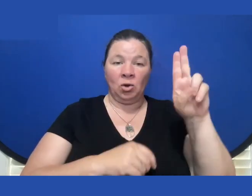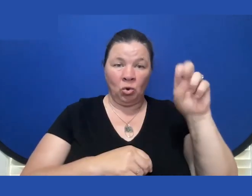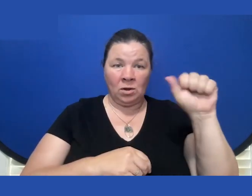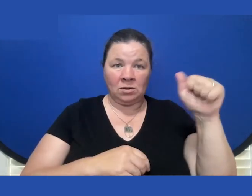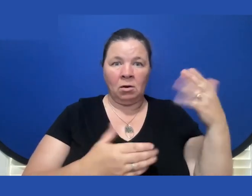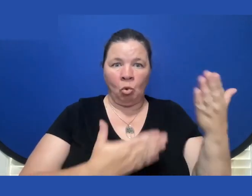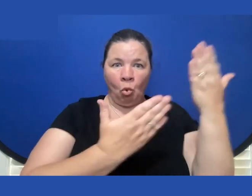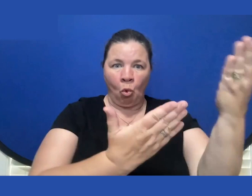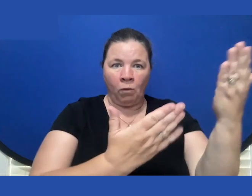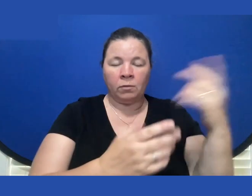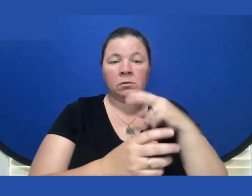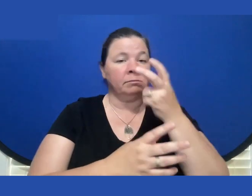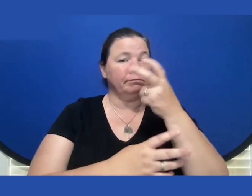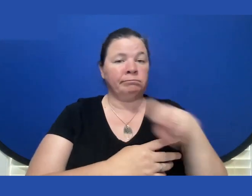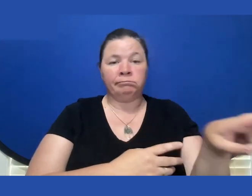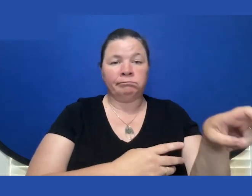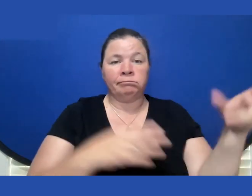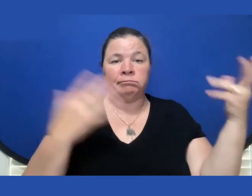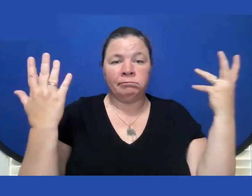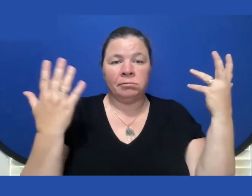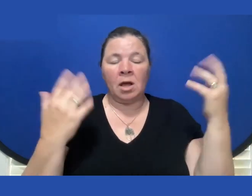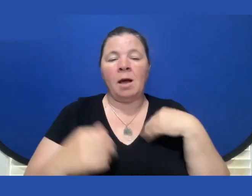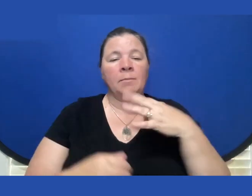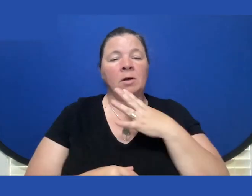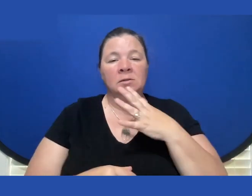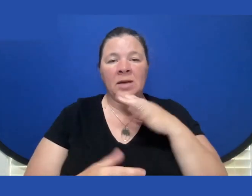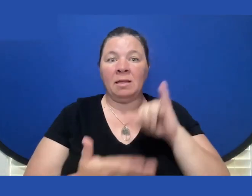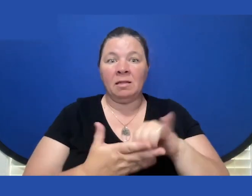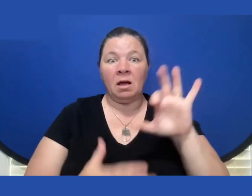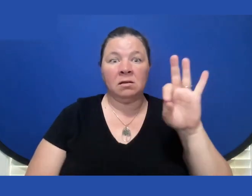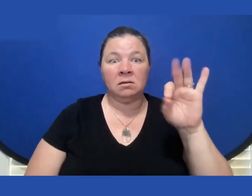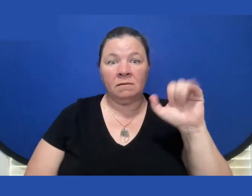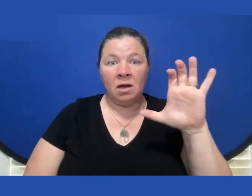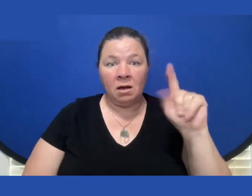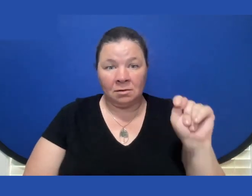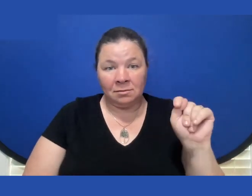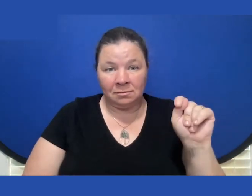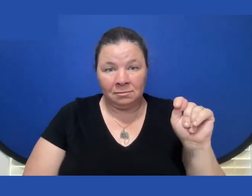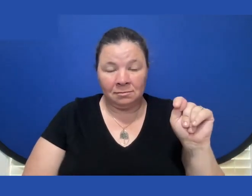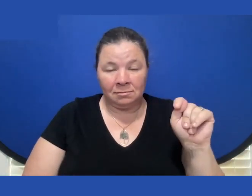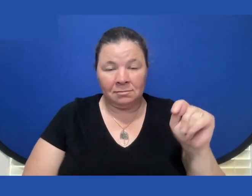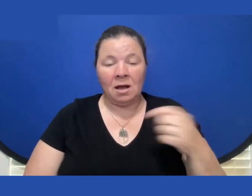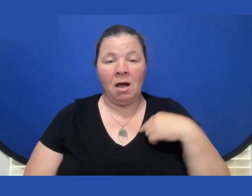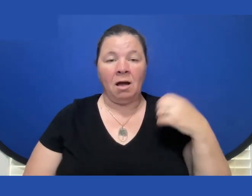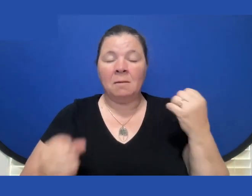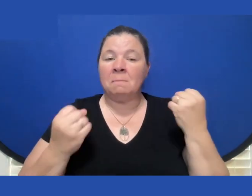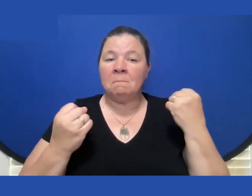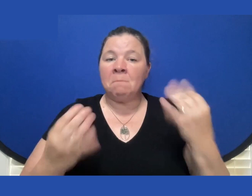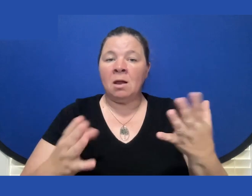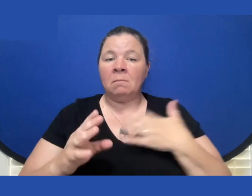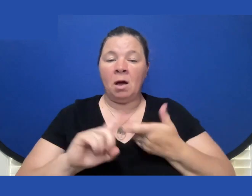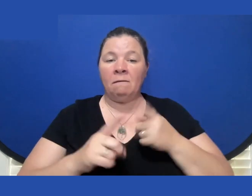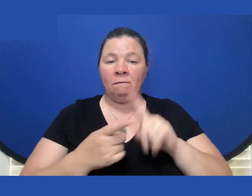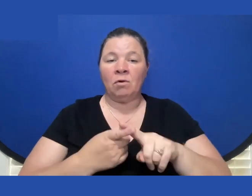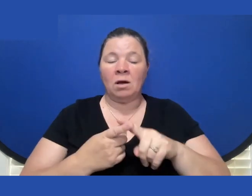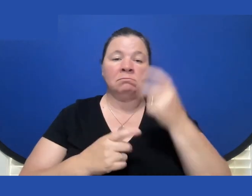So, I'm not speaking anecdotally, I'm saying that's a fact. Like, I actually can count a number of my friends and colleagues that are doing that right now,